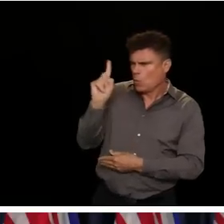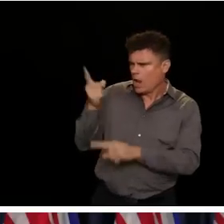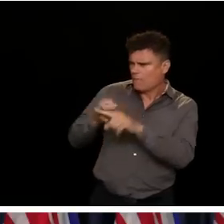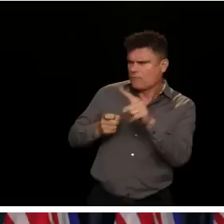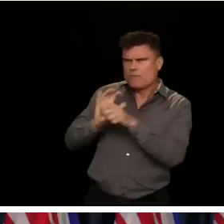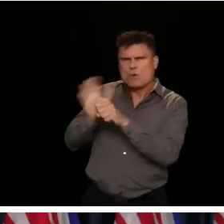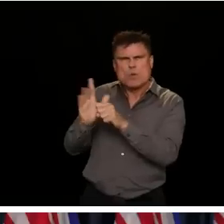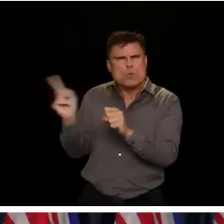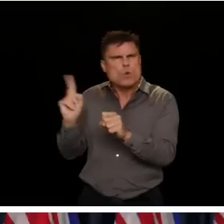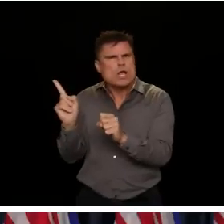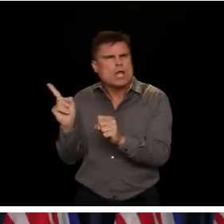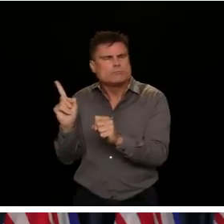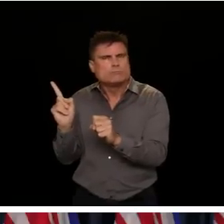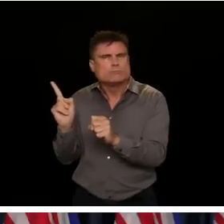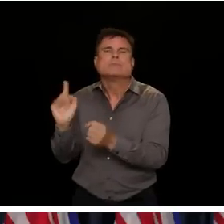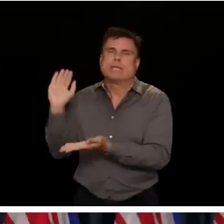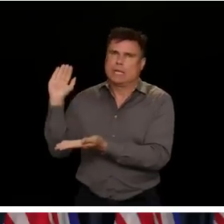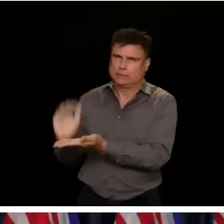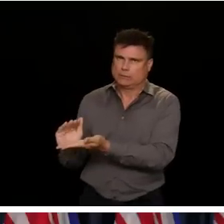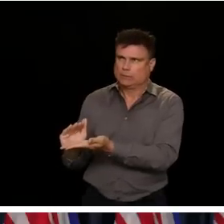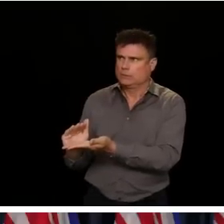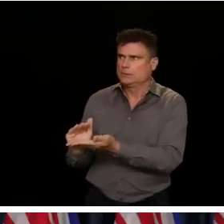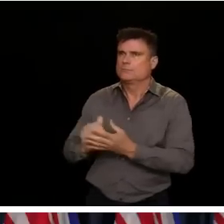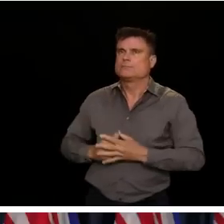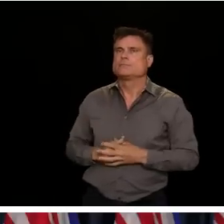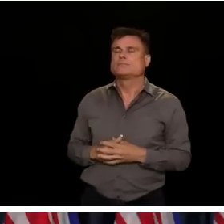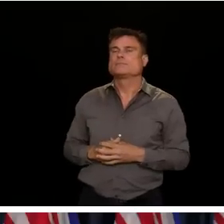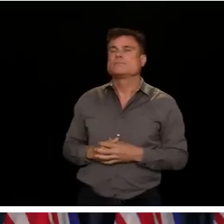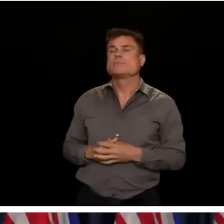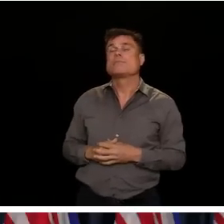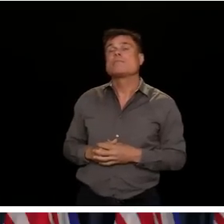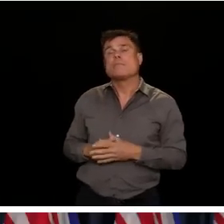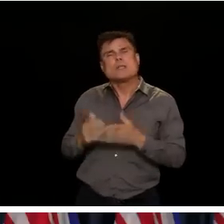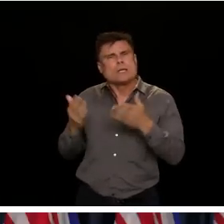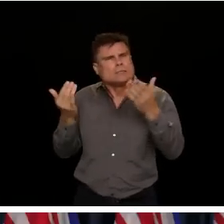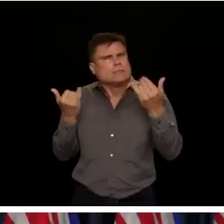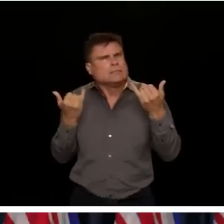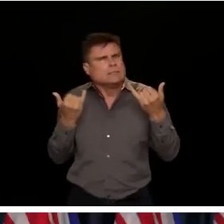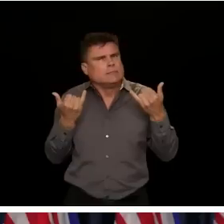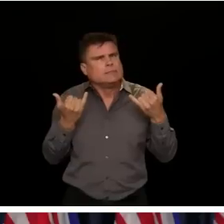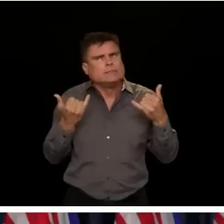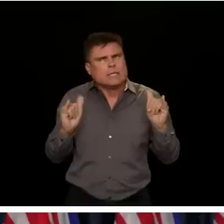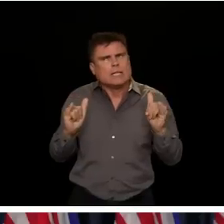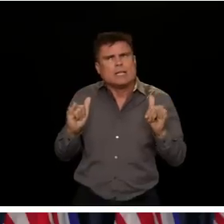indicators we are watching to see how we are doing. We still have a small number of cases that